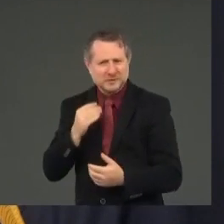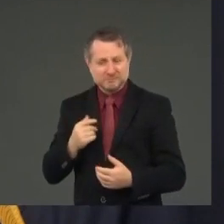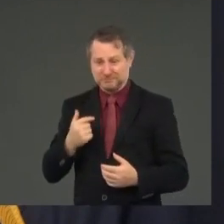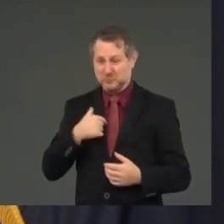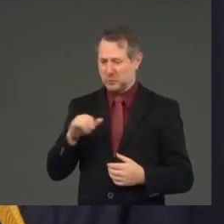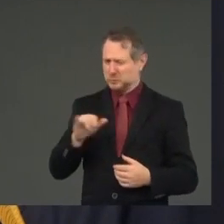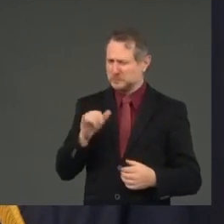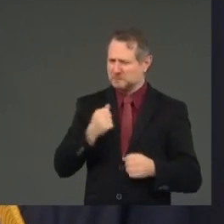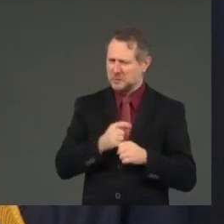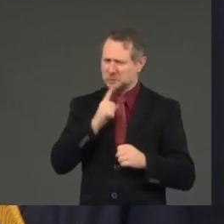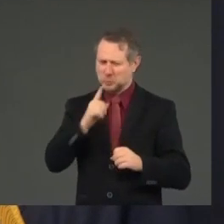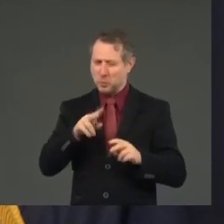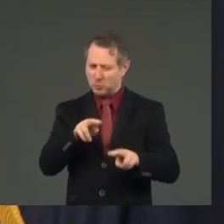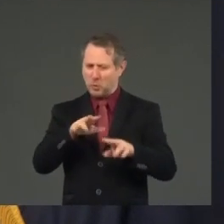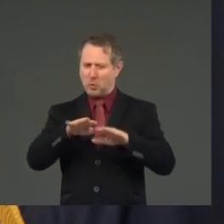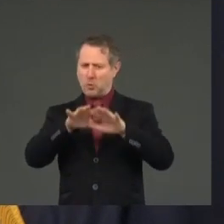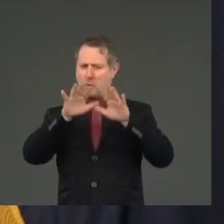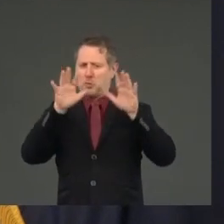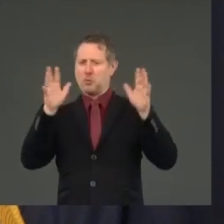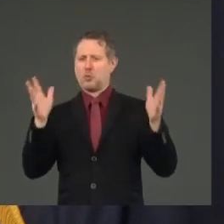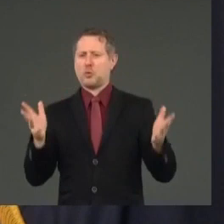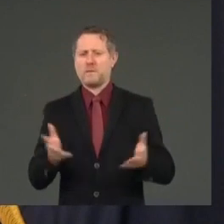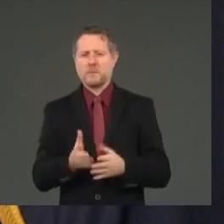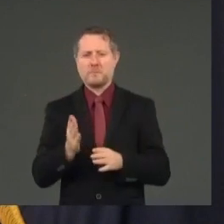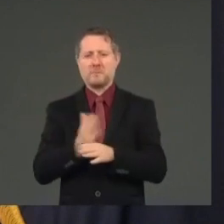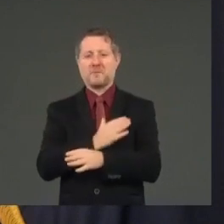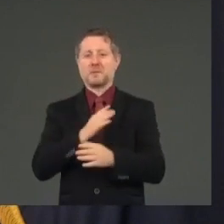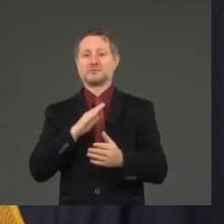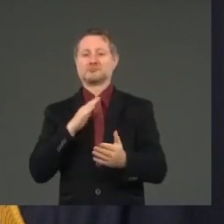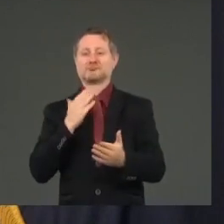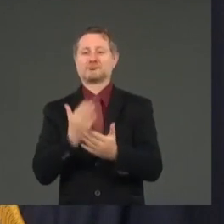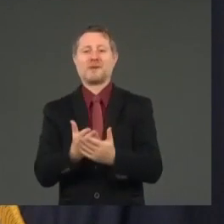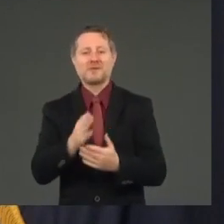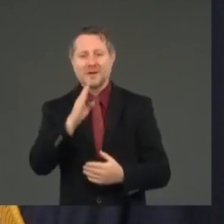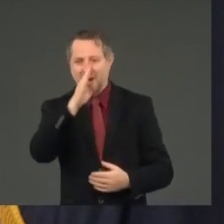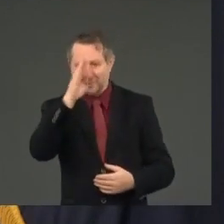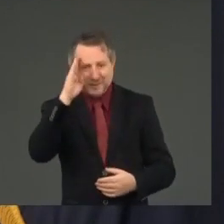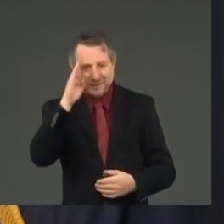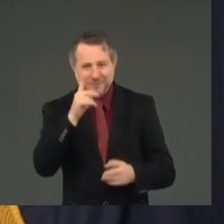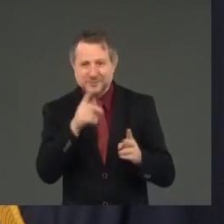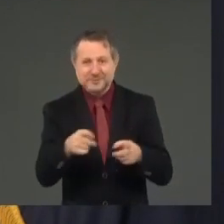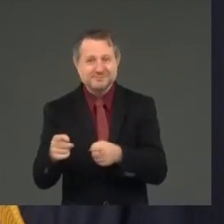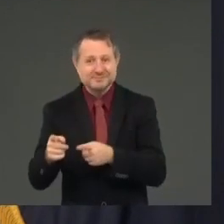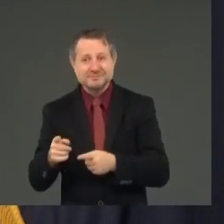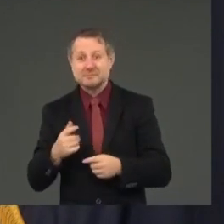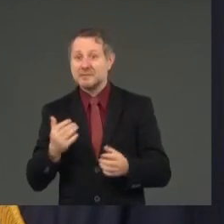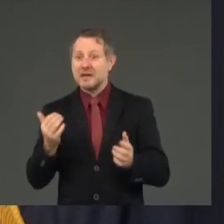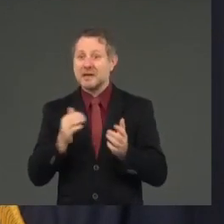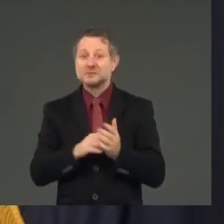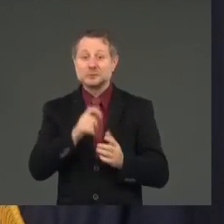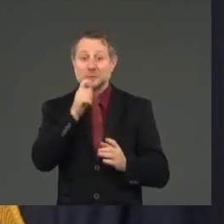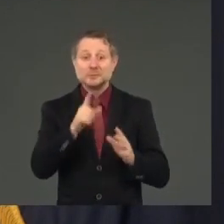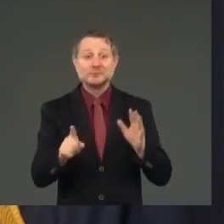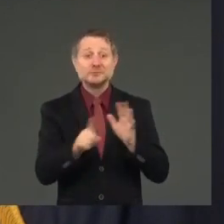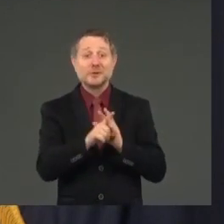SO YOU HAVE TWO MEASURES EVERY WEEK, RIGHT? BUT YOU LOOK AT THE EARLIER